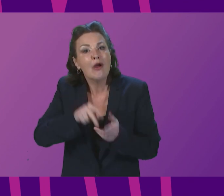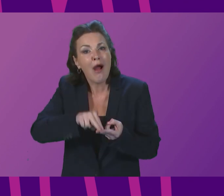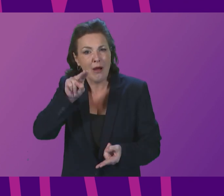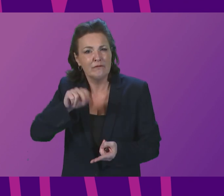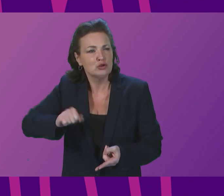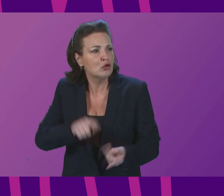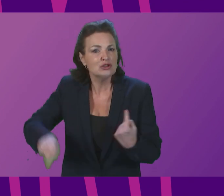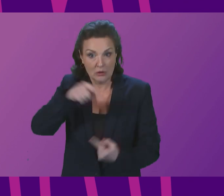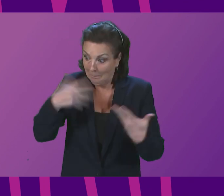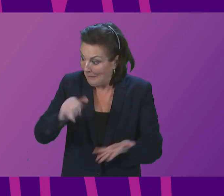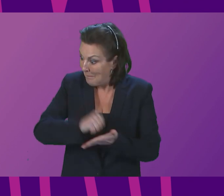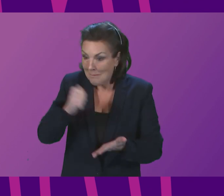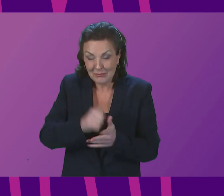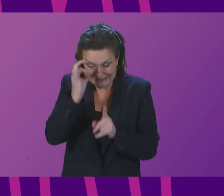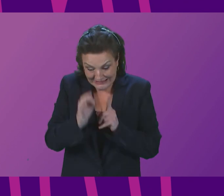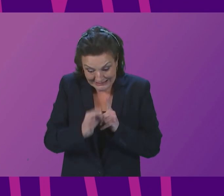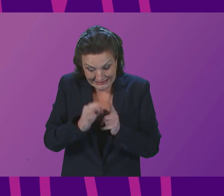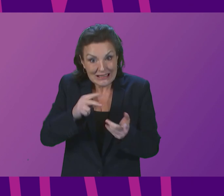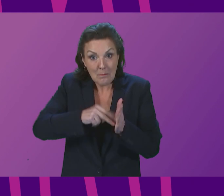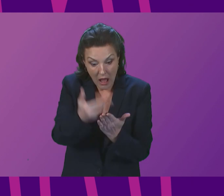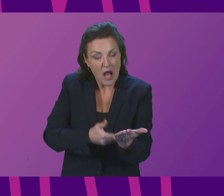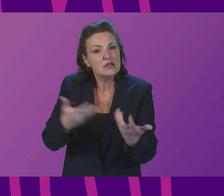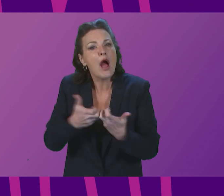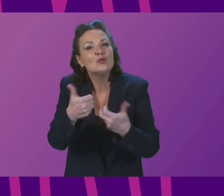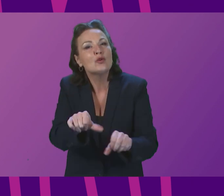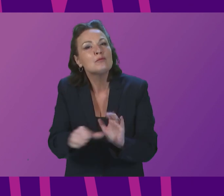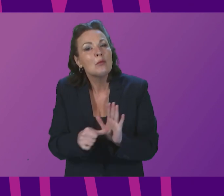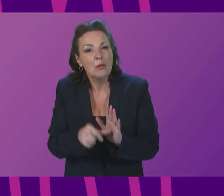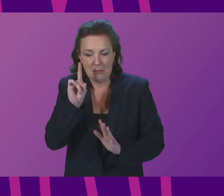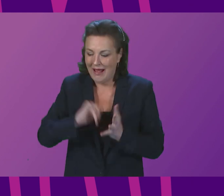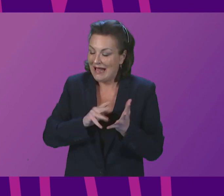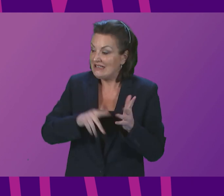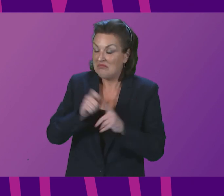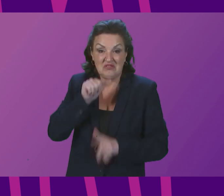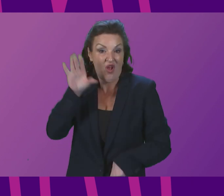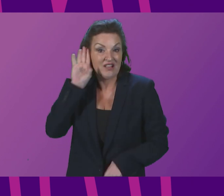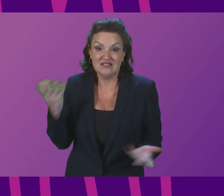We have published detailed plans on how to confront the cost of living crisis but, so far, the Scottish National Party has not listened.